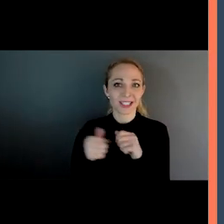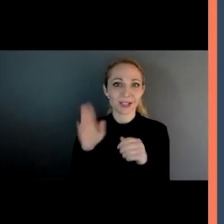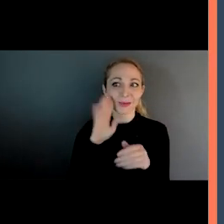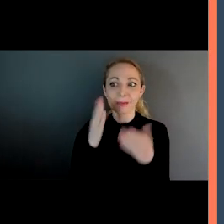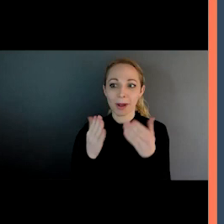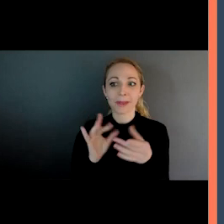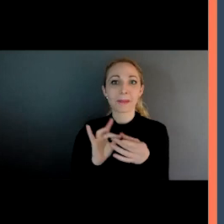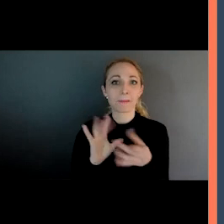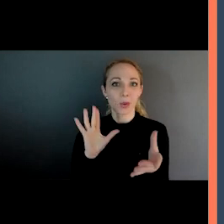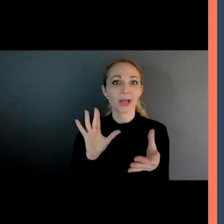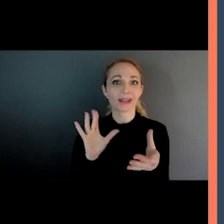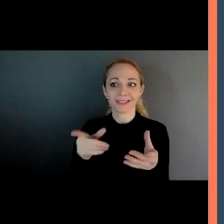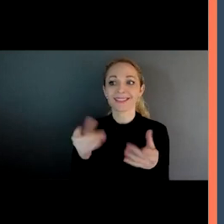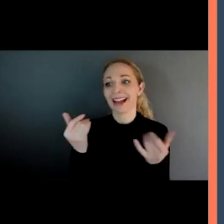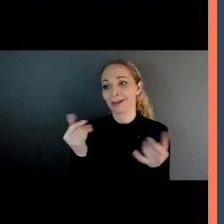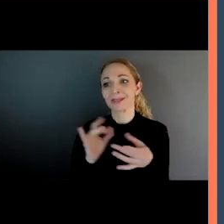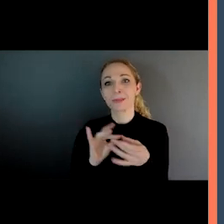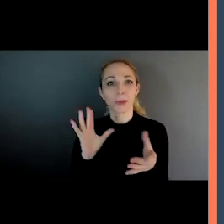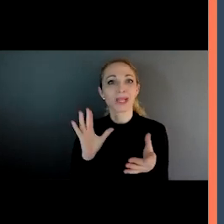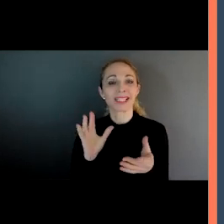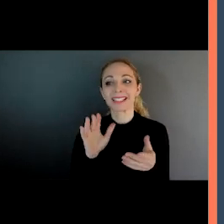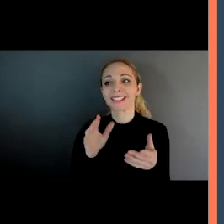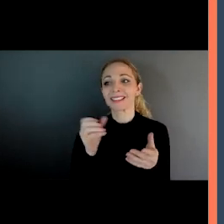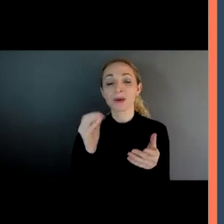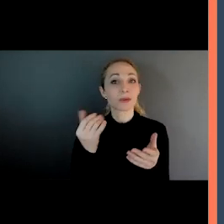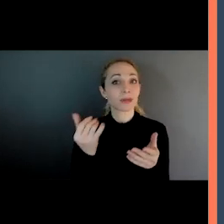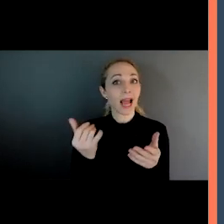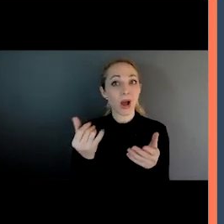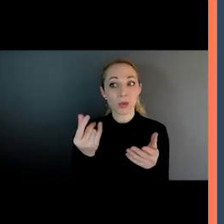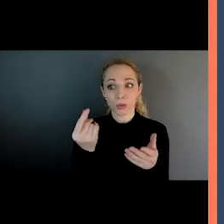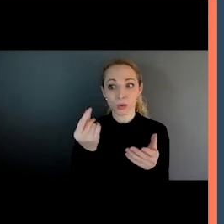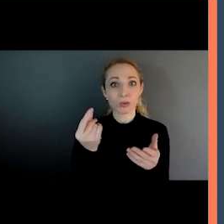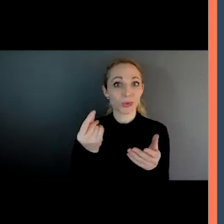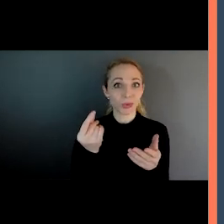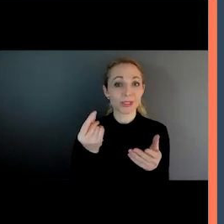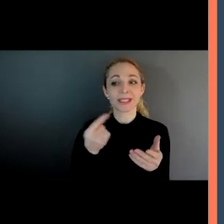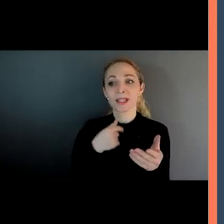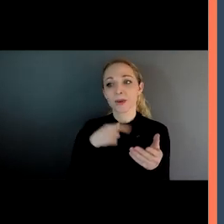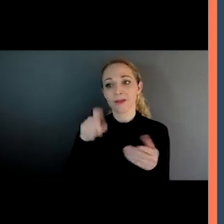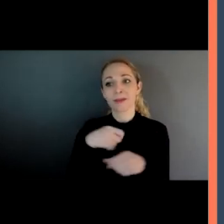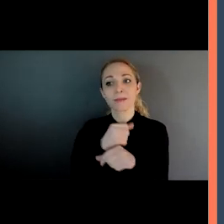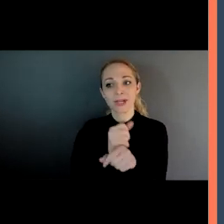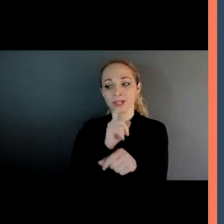NOW WHAT WE ARE GOING TO DO IS WE NEED TO MAKE SURE THAT WE ARE PASSING THAT INFORMATION IN.